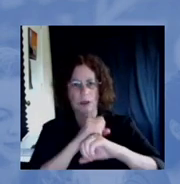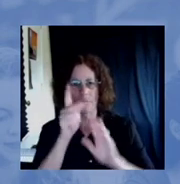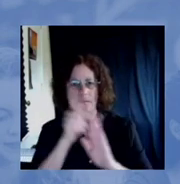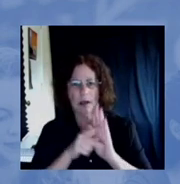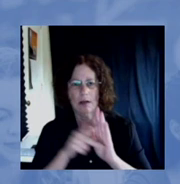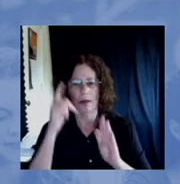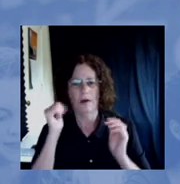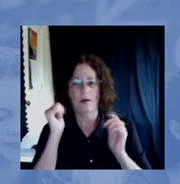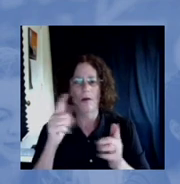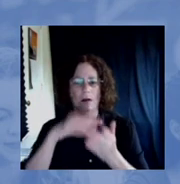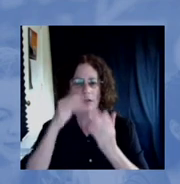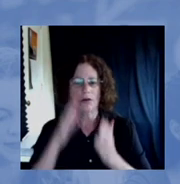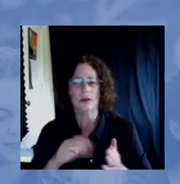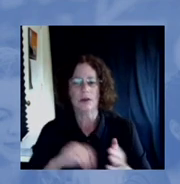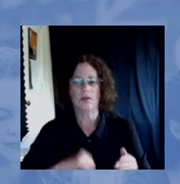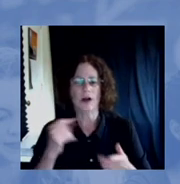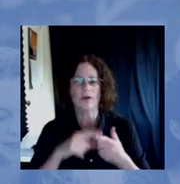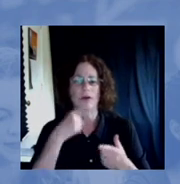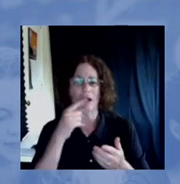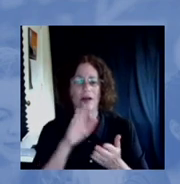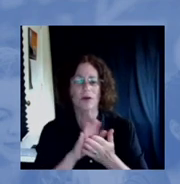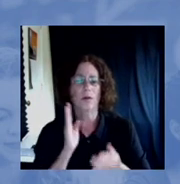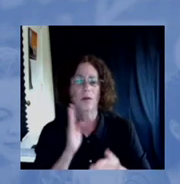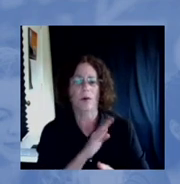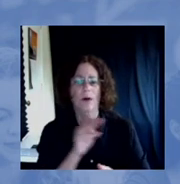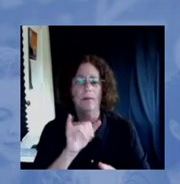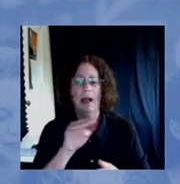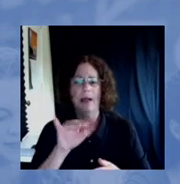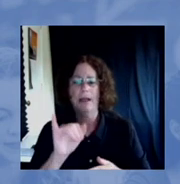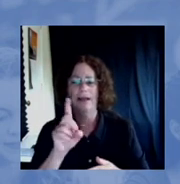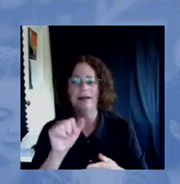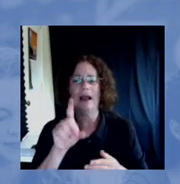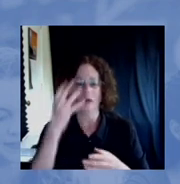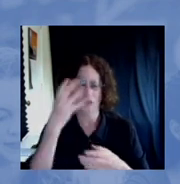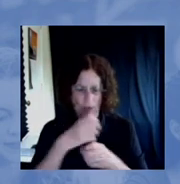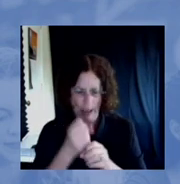AND I'M PROUD TO SAY SCHOOL BOARD OF MIAMI DADE HAS CREATED NOT ONLY SUPPORTIVE ENVIRONMENTS